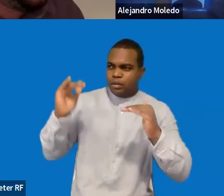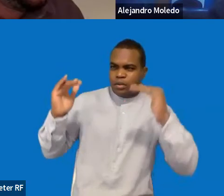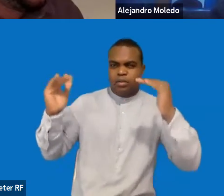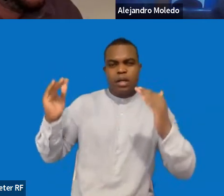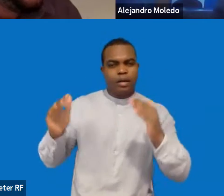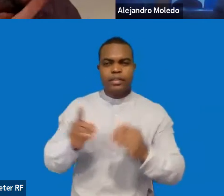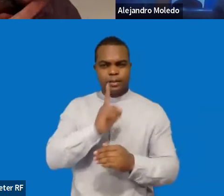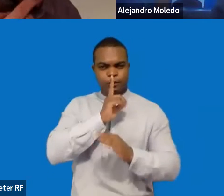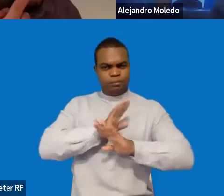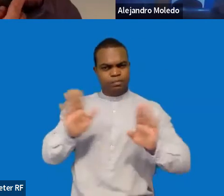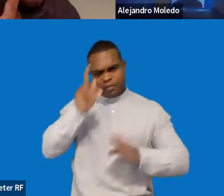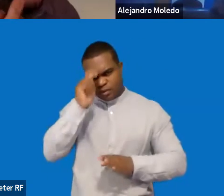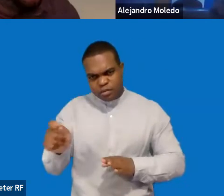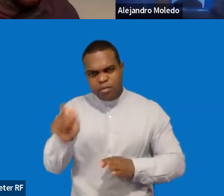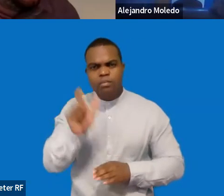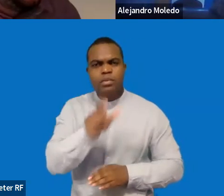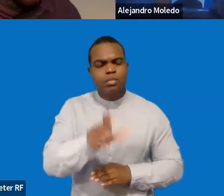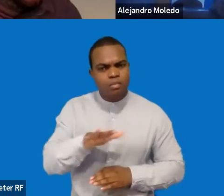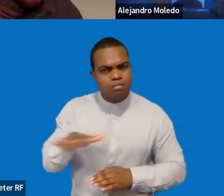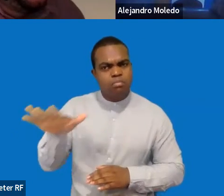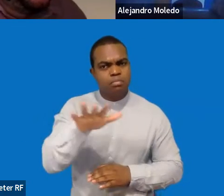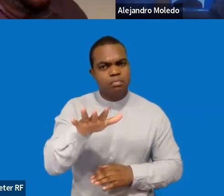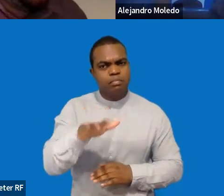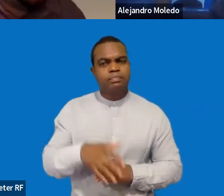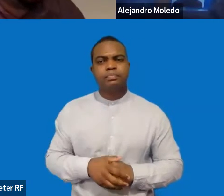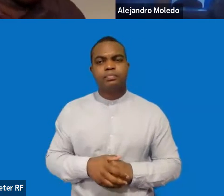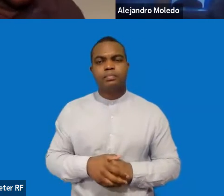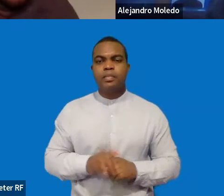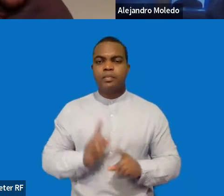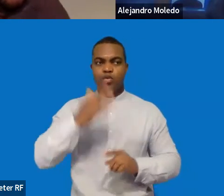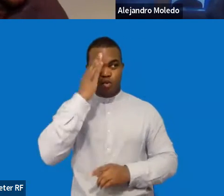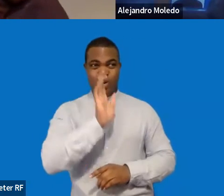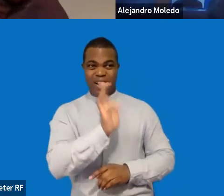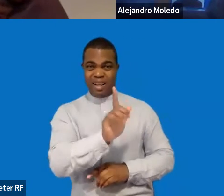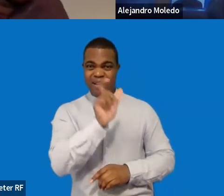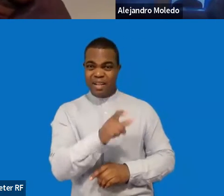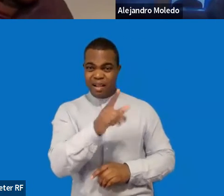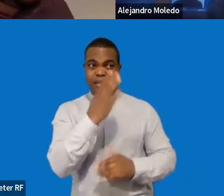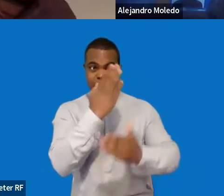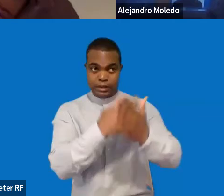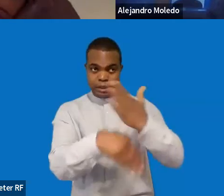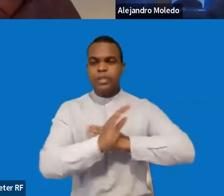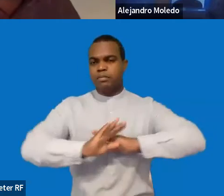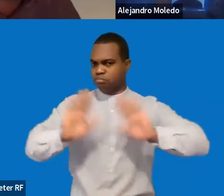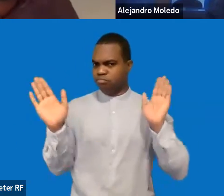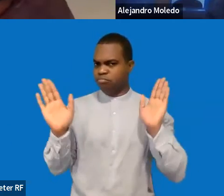And obviously, the national authorities of your home country